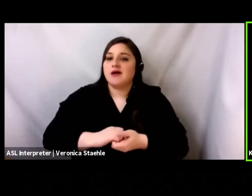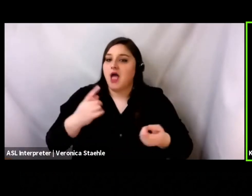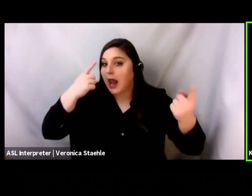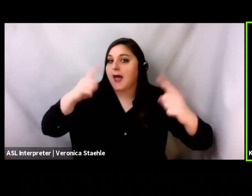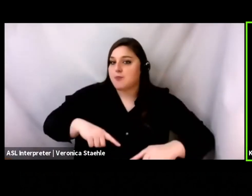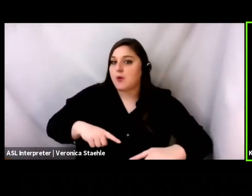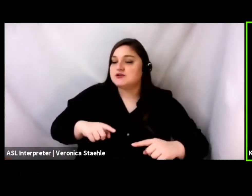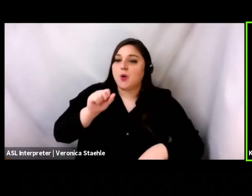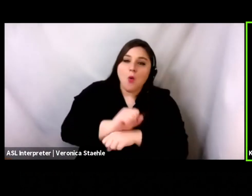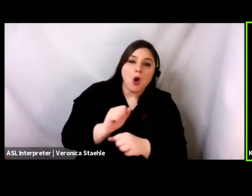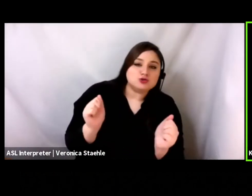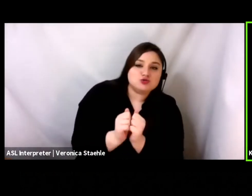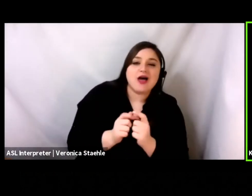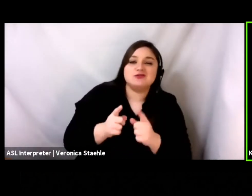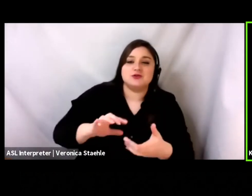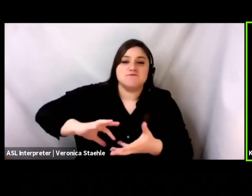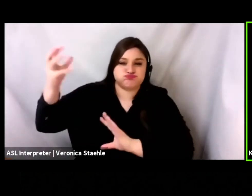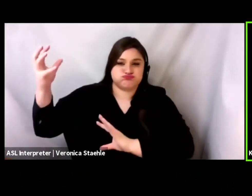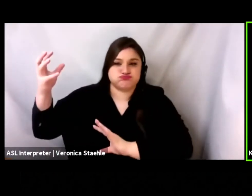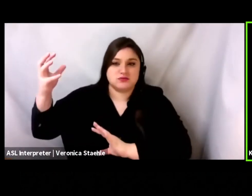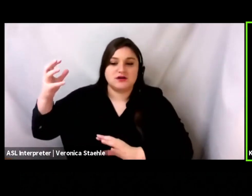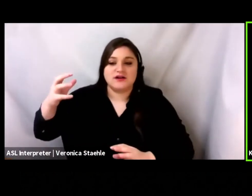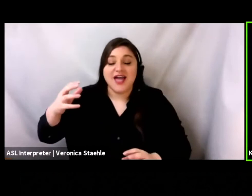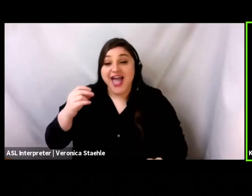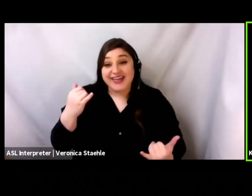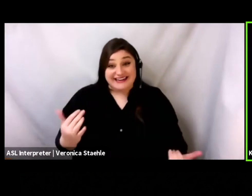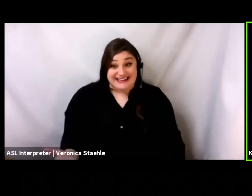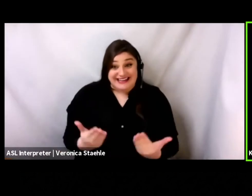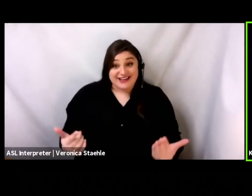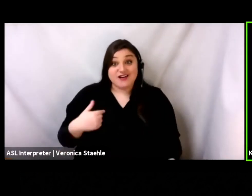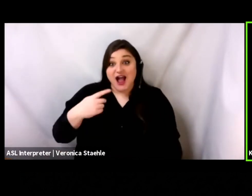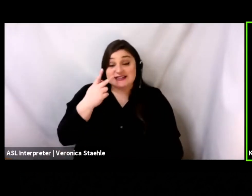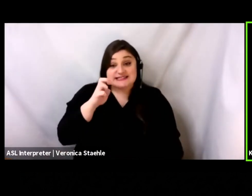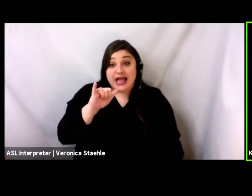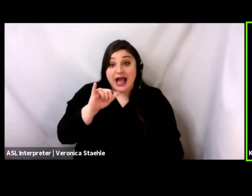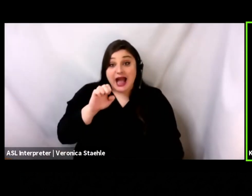And that's what I see you doing so beautifully here at Eyebeam and that's what I see the Rapid